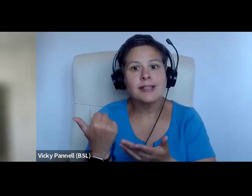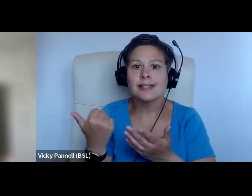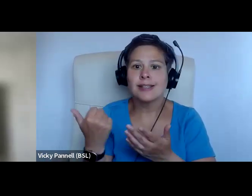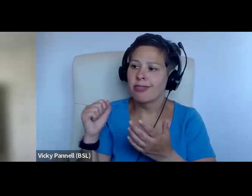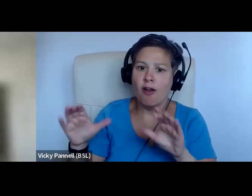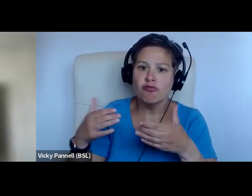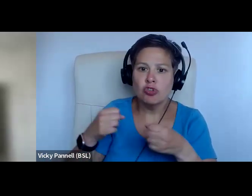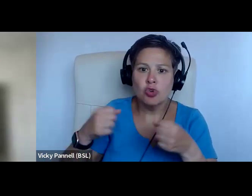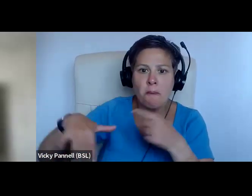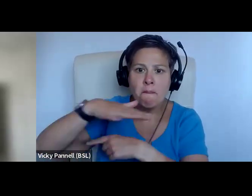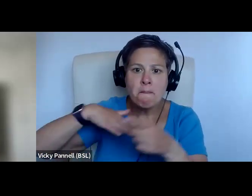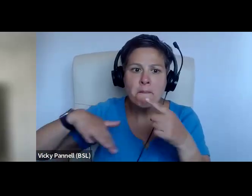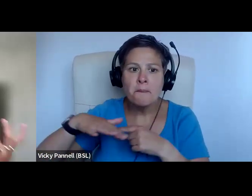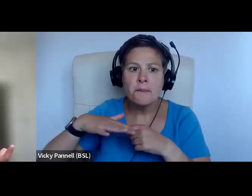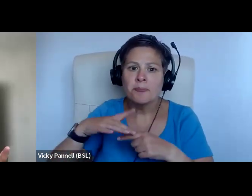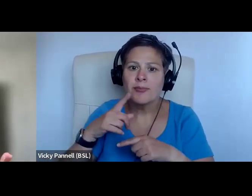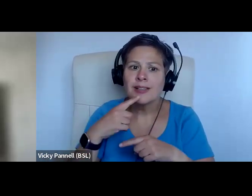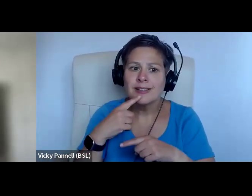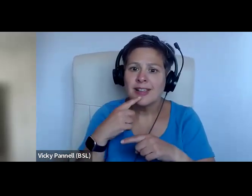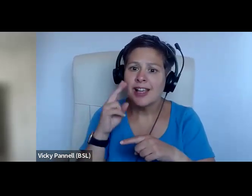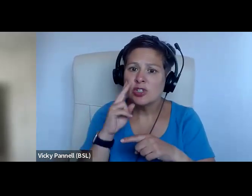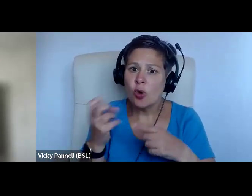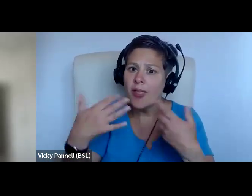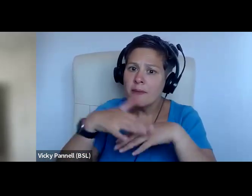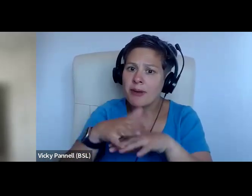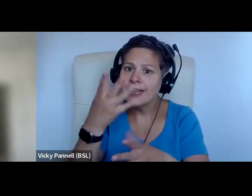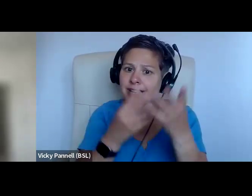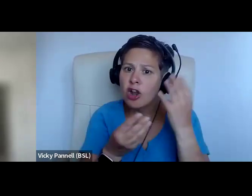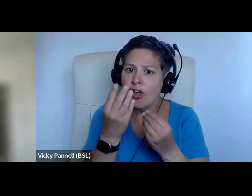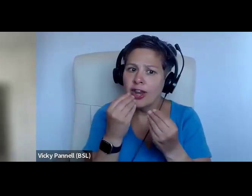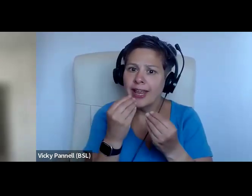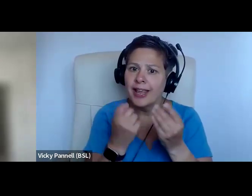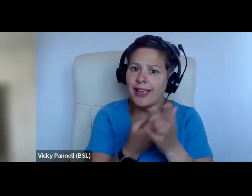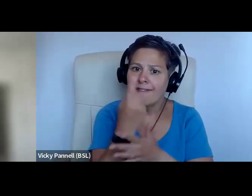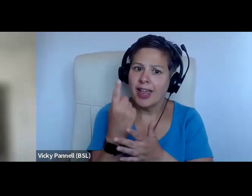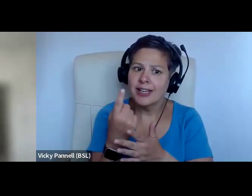be in a room from people of various backgrounds who are passionate about similar things